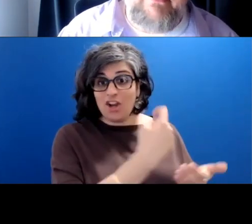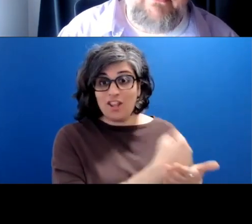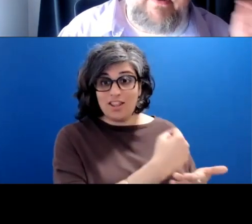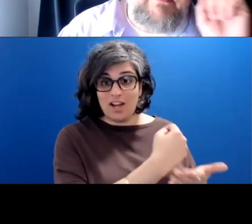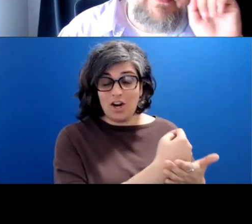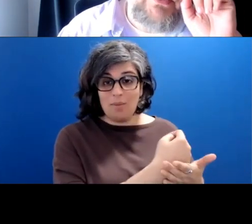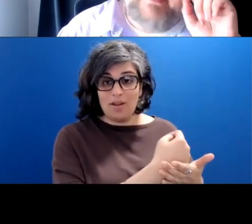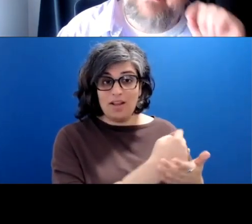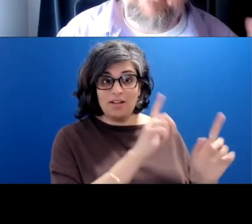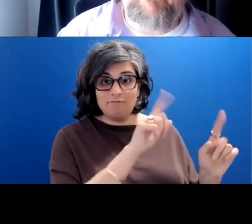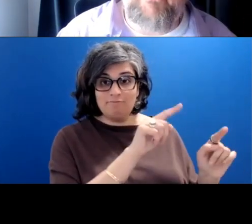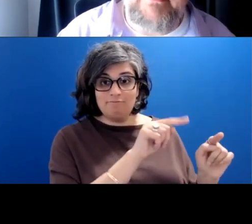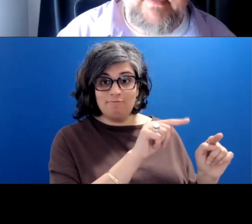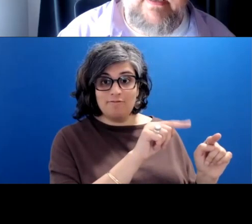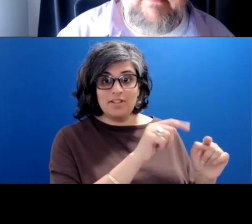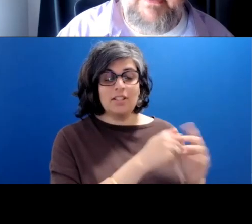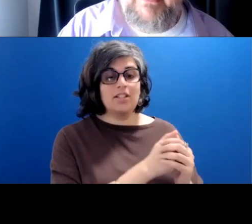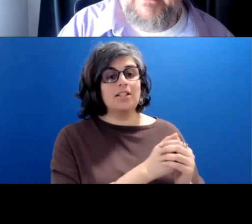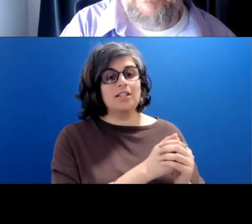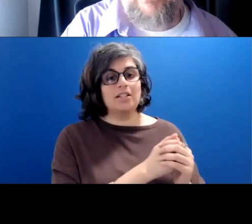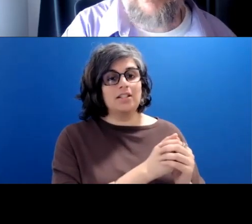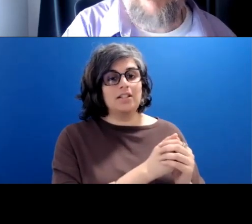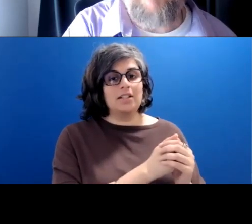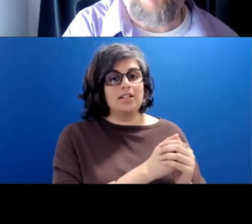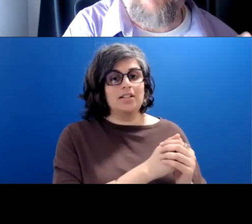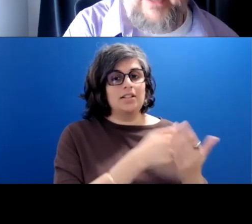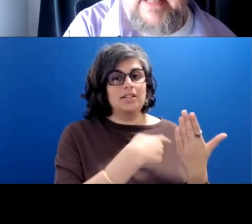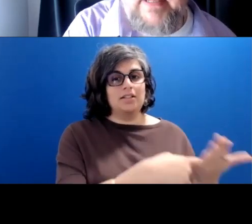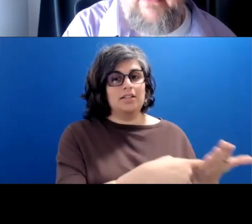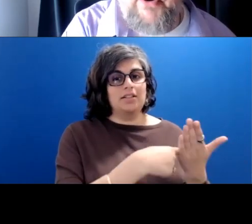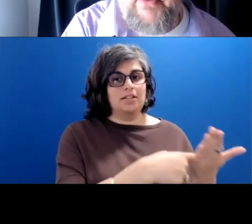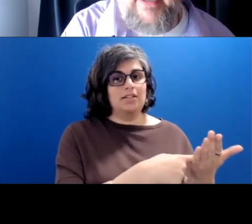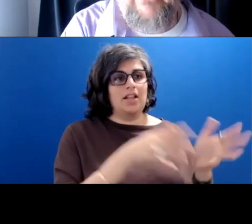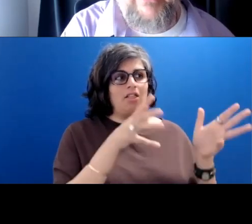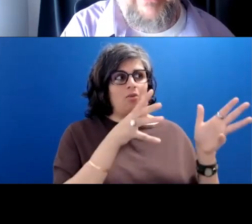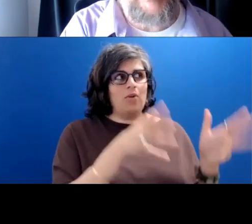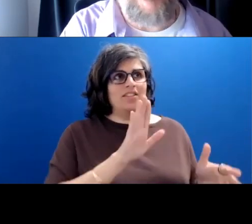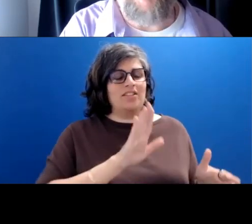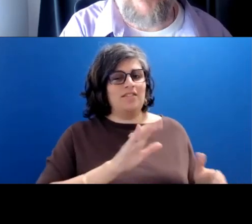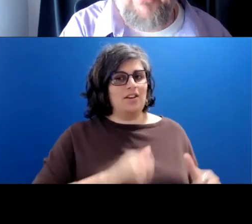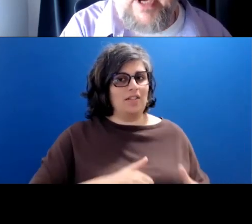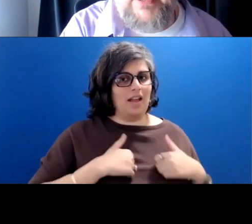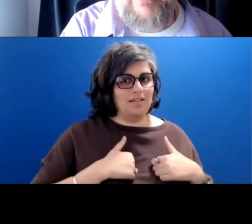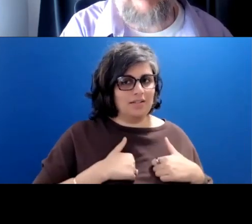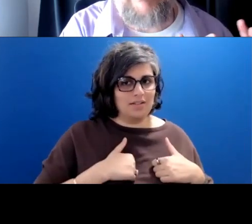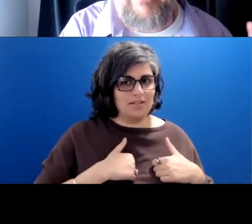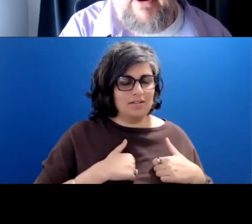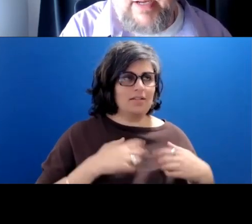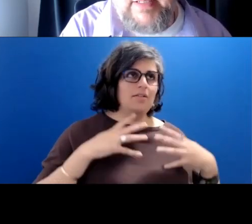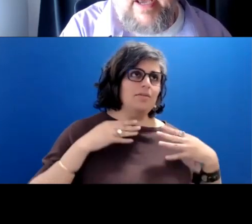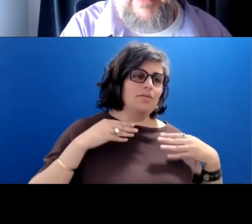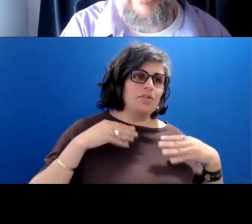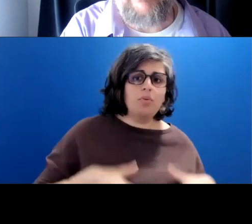another therapist, or at another point in time to talk about the rest of their life. So their depression, their anxiety,